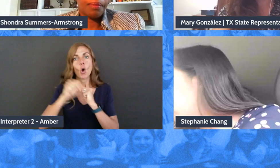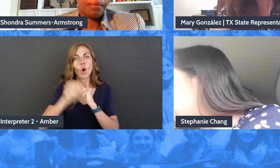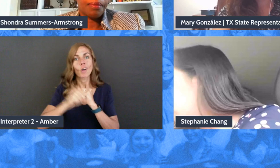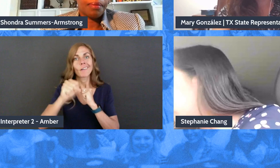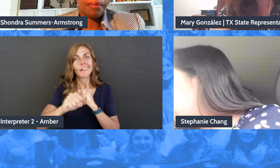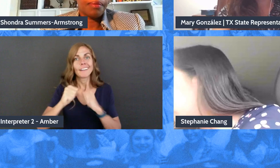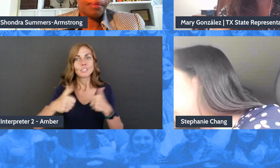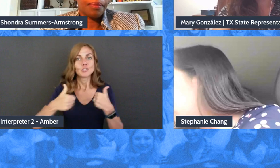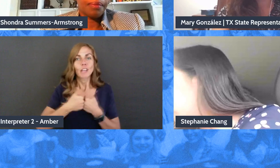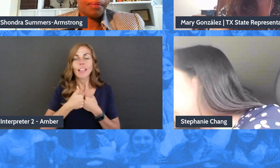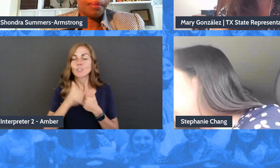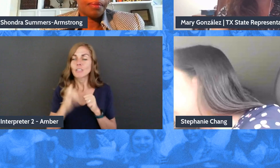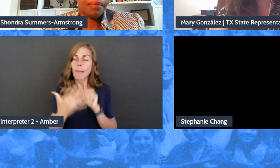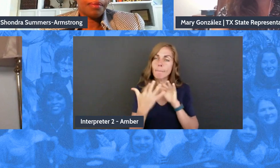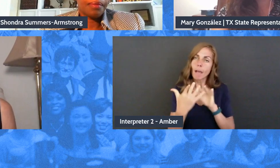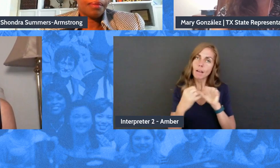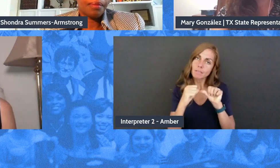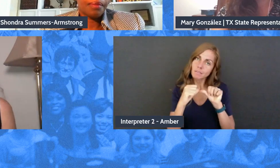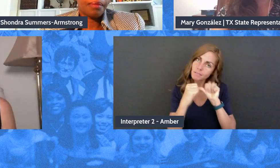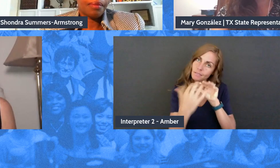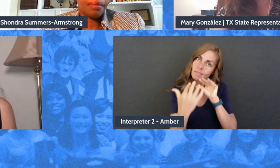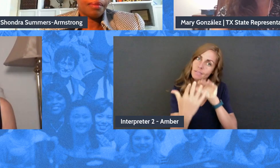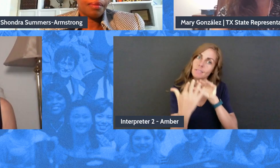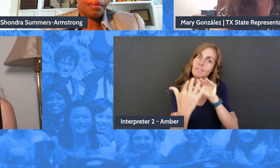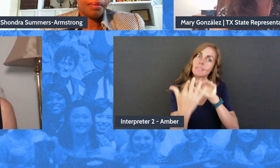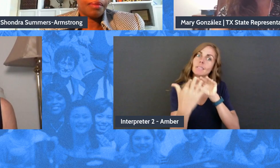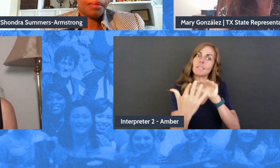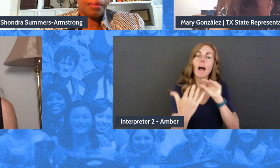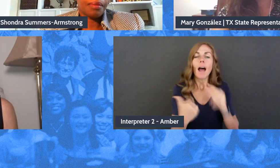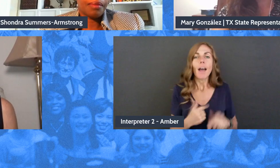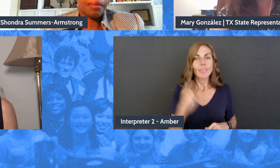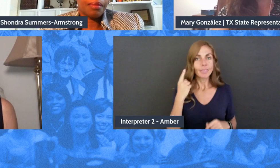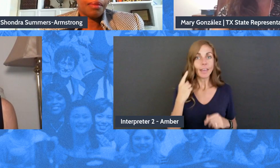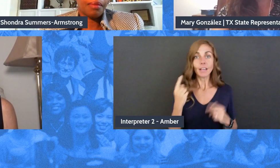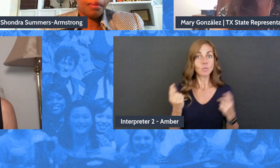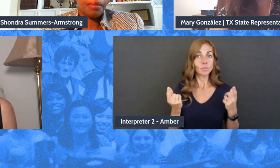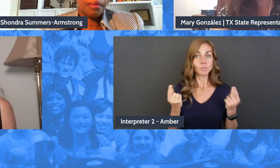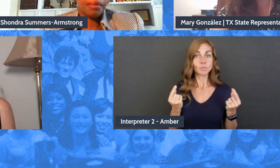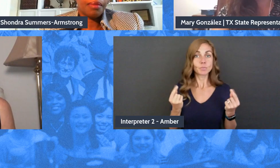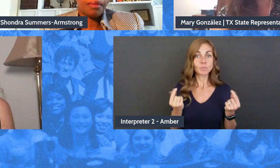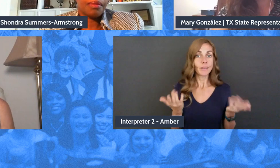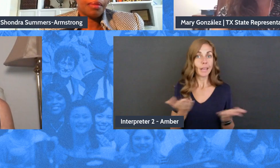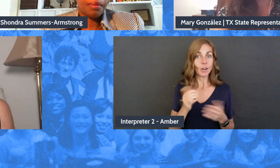The battle is going to continue. I think what we have to do in Arizona is to